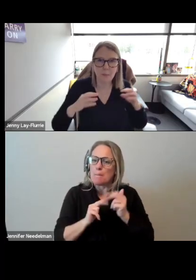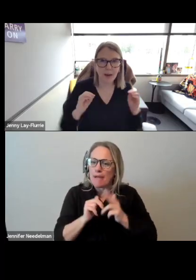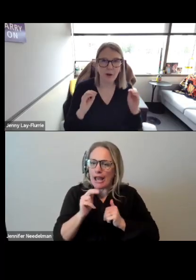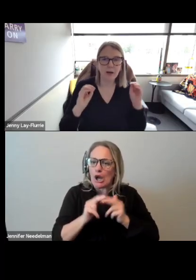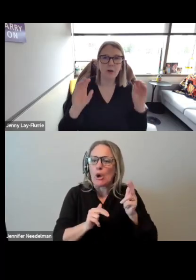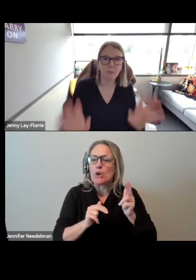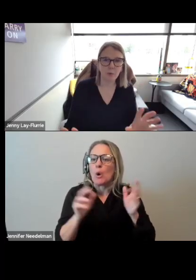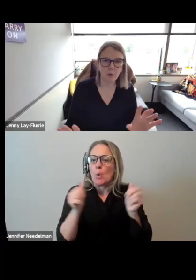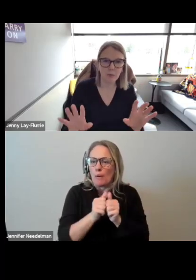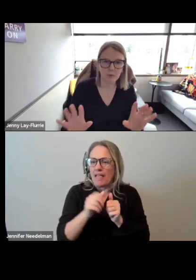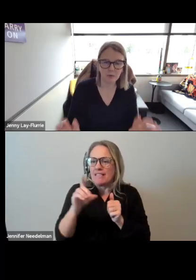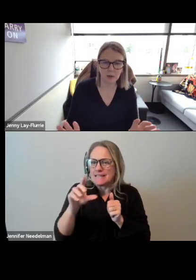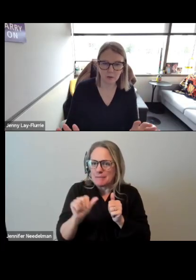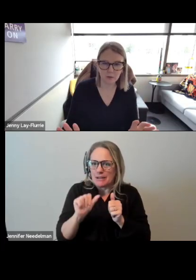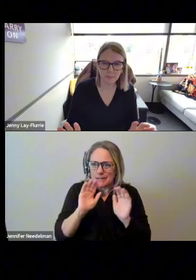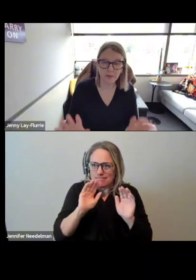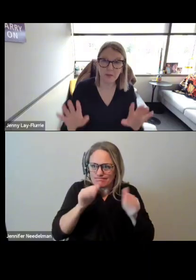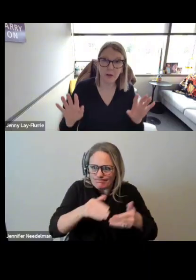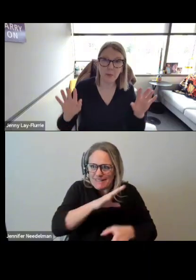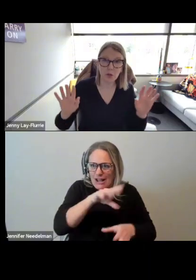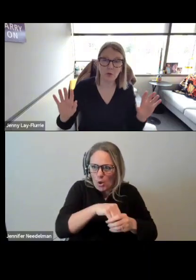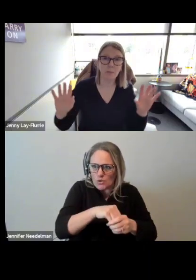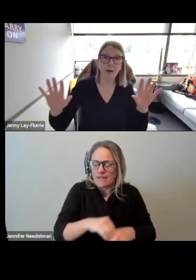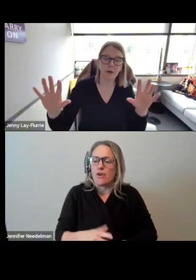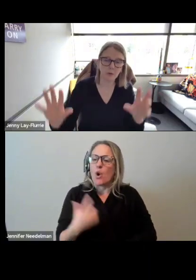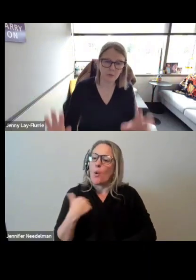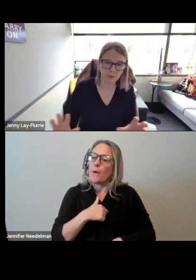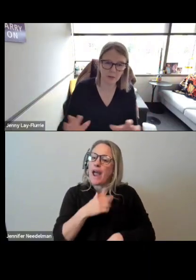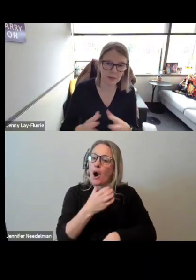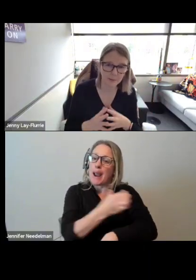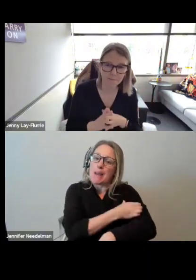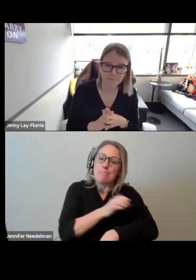We're empowering our employees with skills in the same way as you are empowering yourself today,